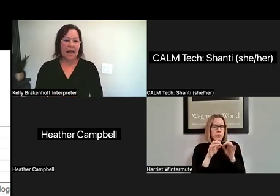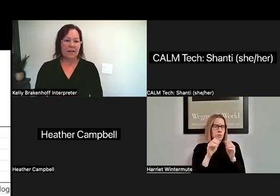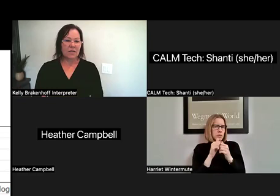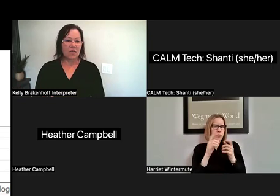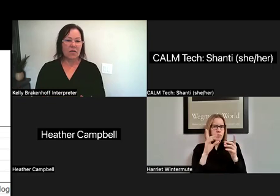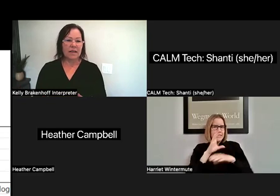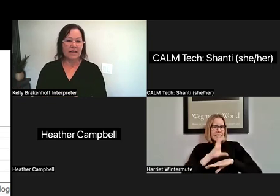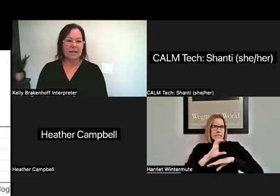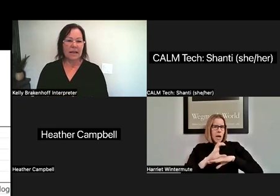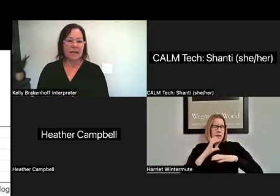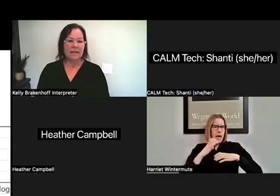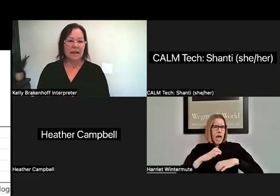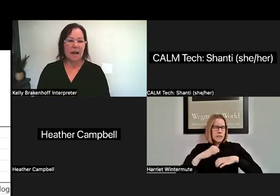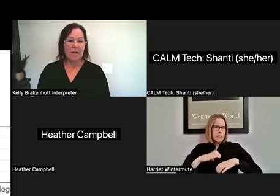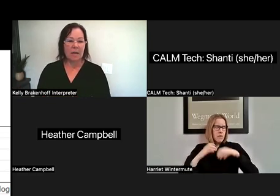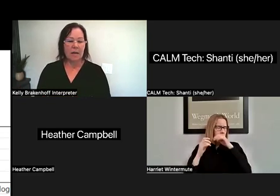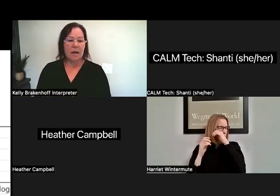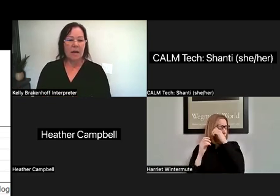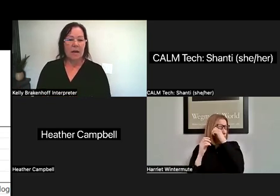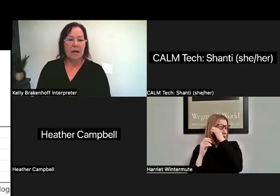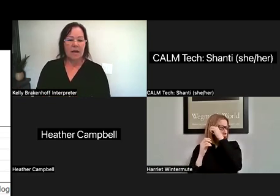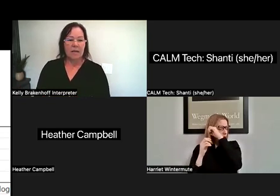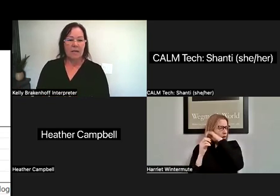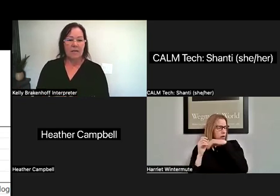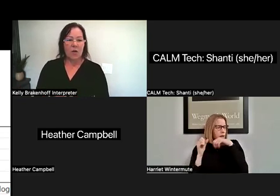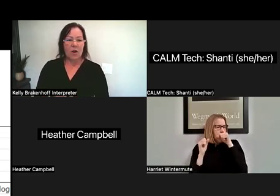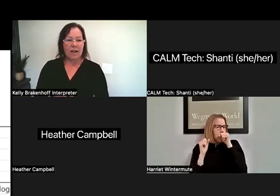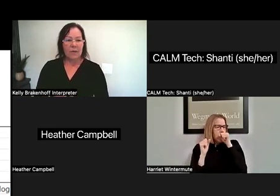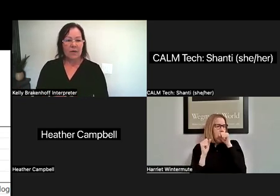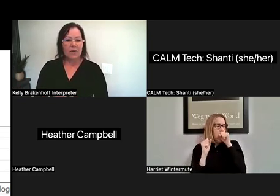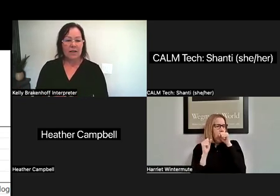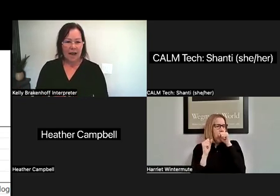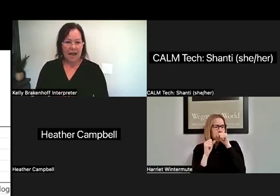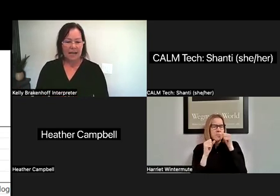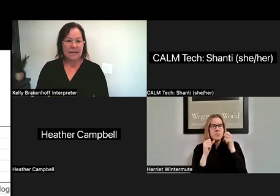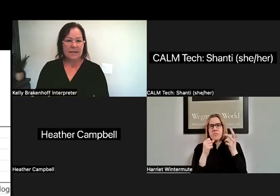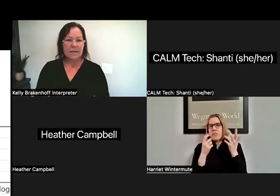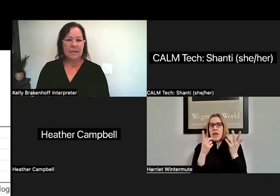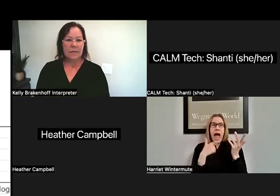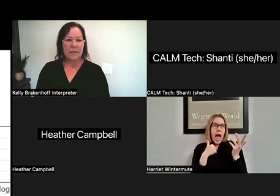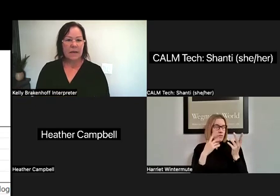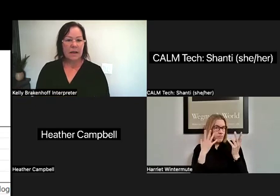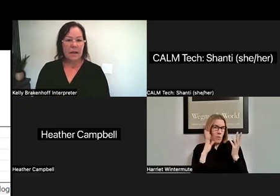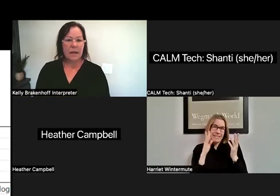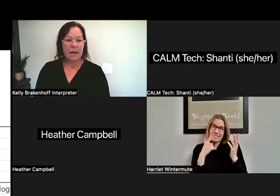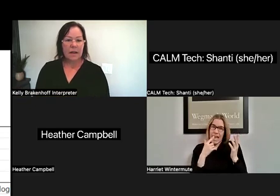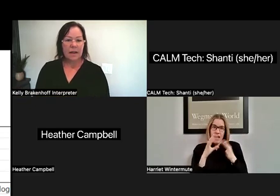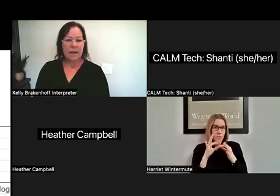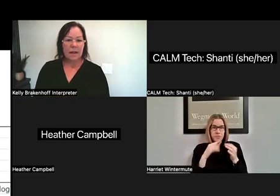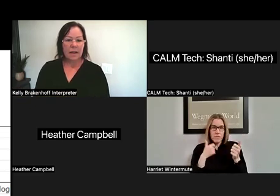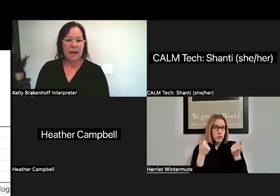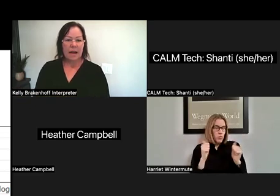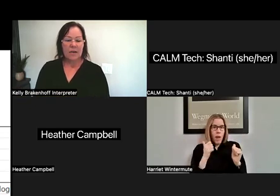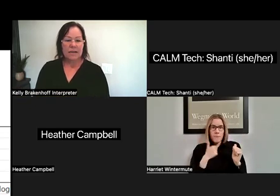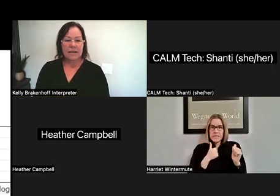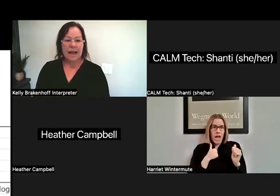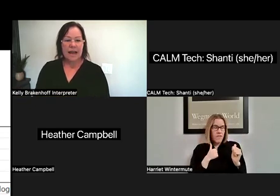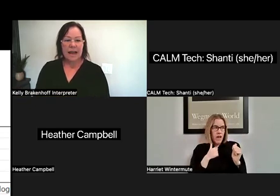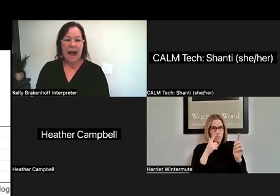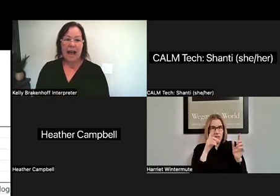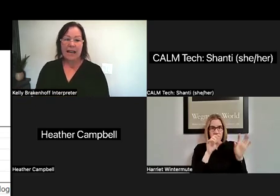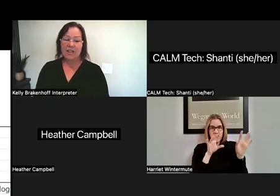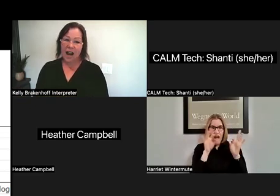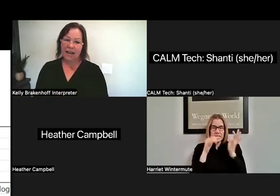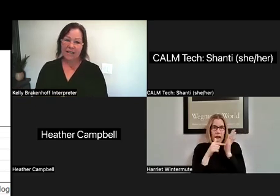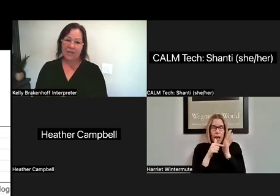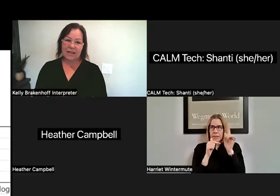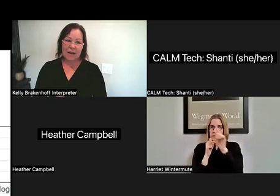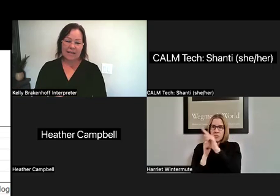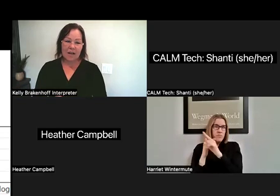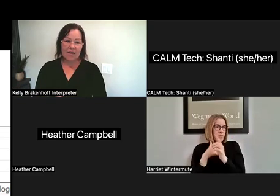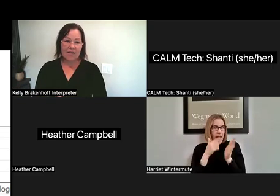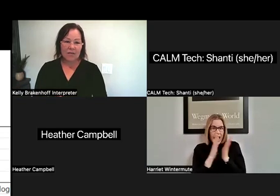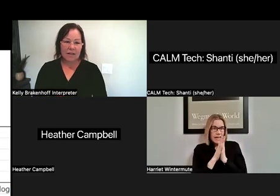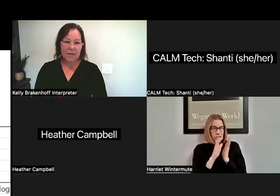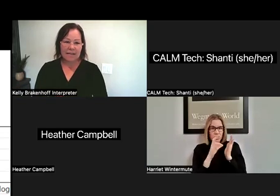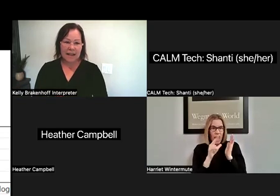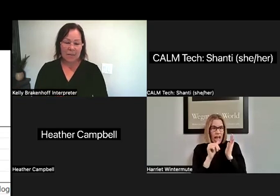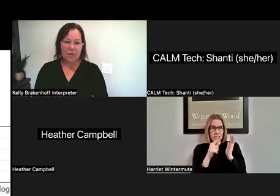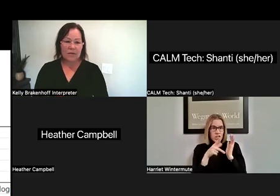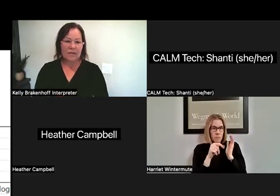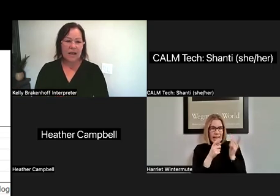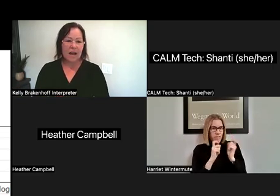And so this is for computer clients. I would say I try to do this myself. I found some examples.